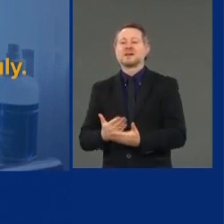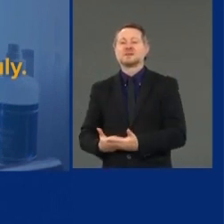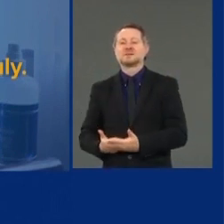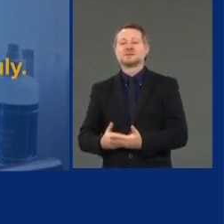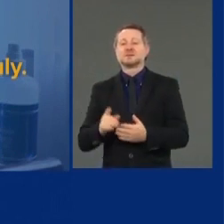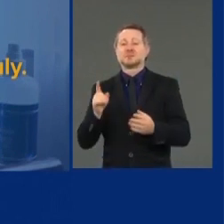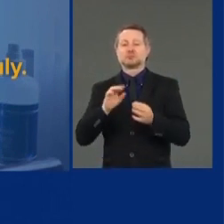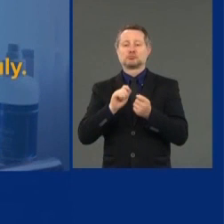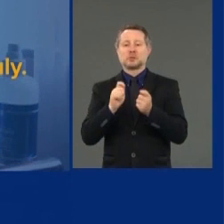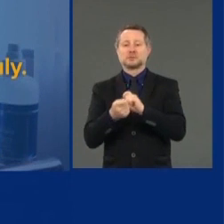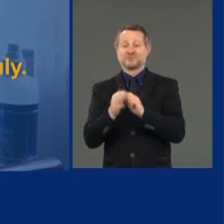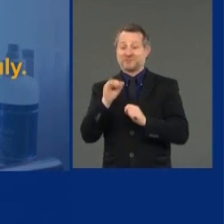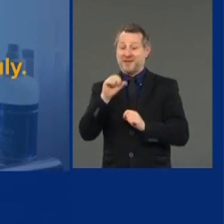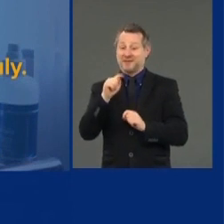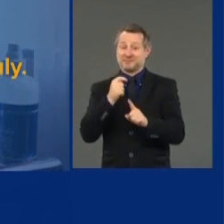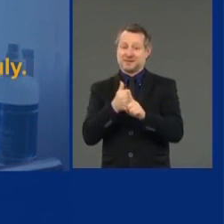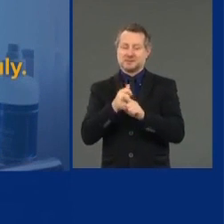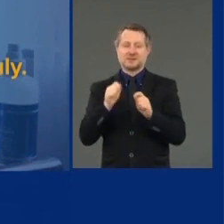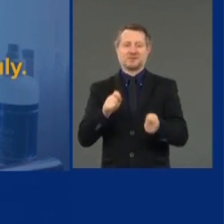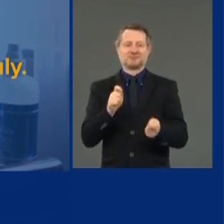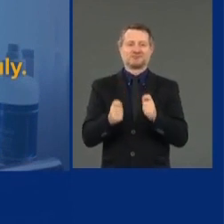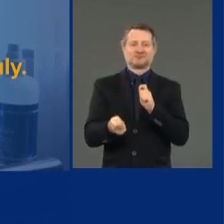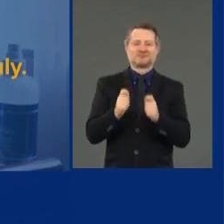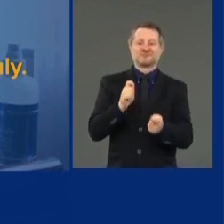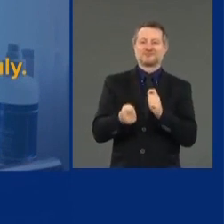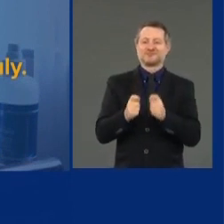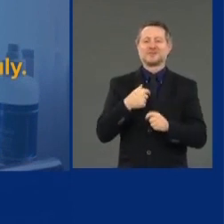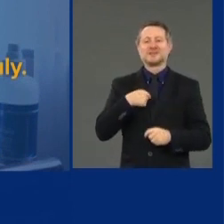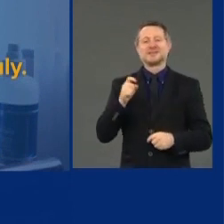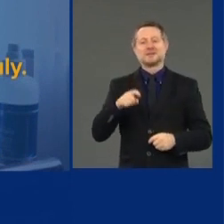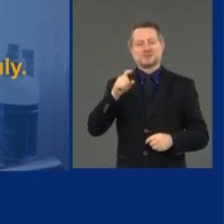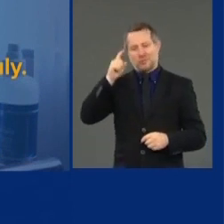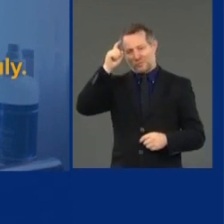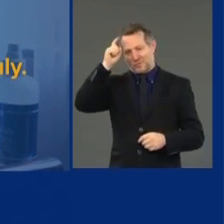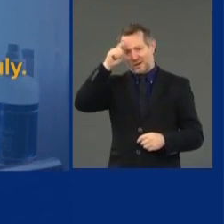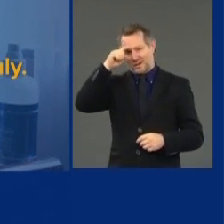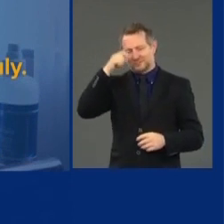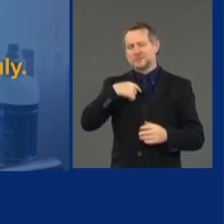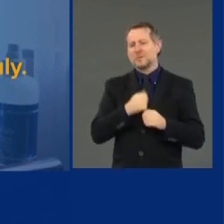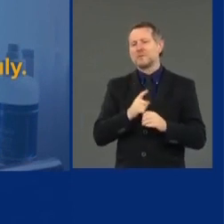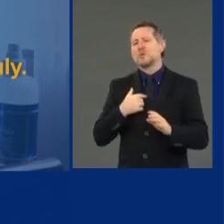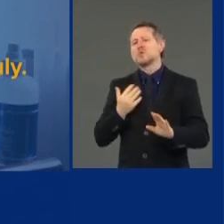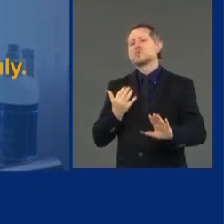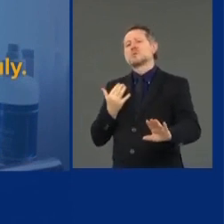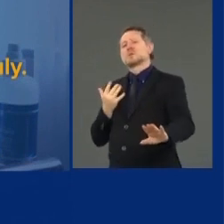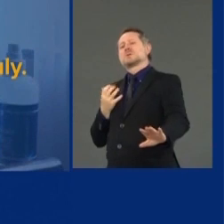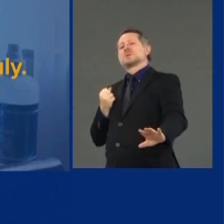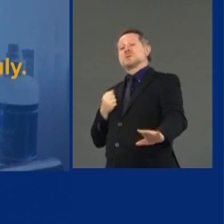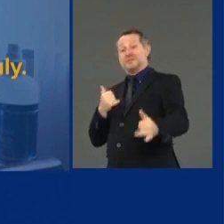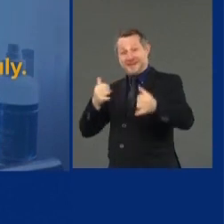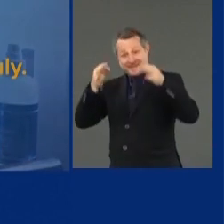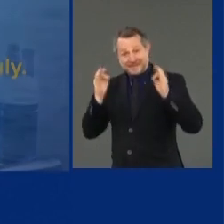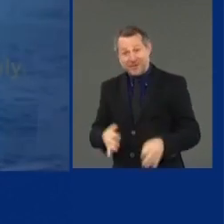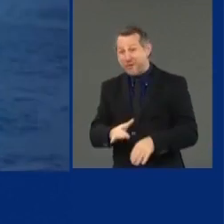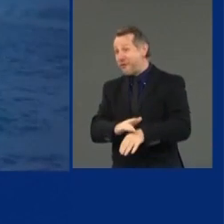MORE FACTS. AS THE FACTS KEEP CHANGING